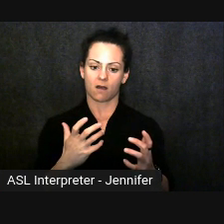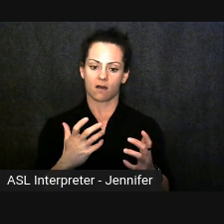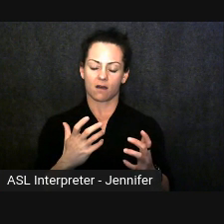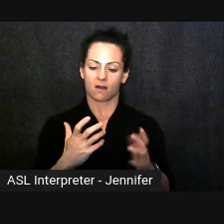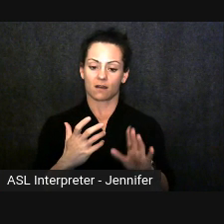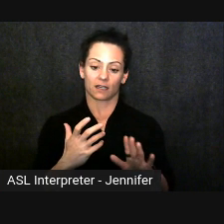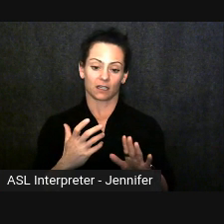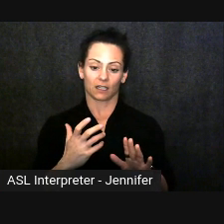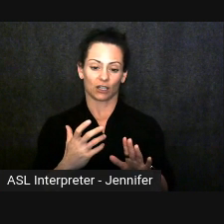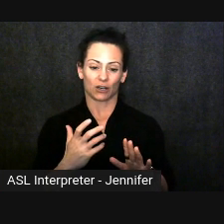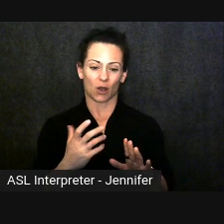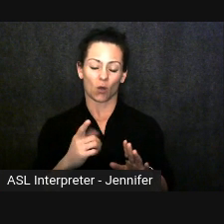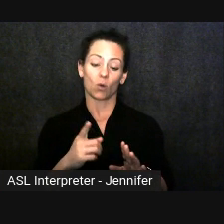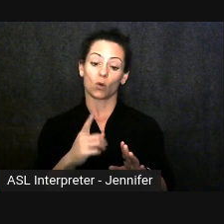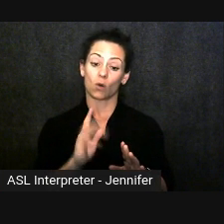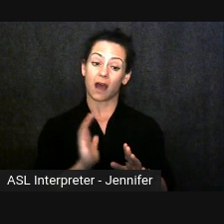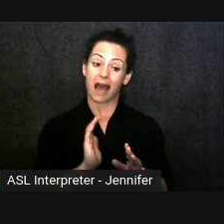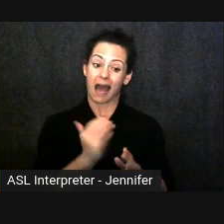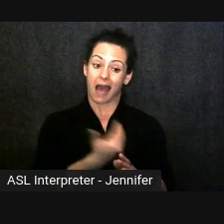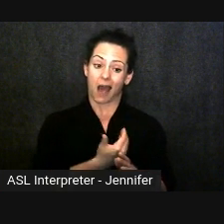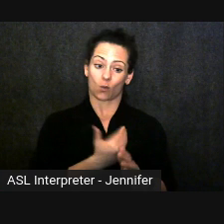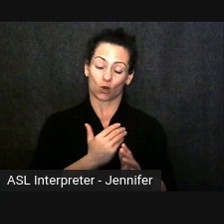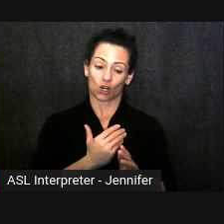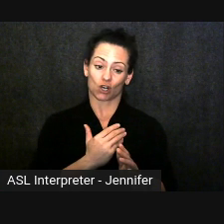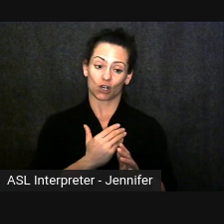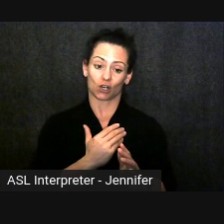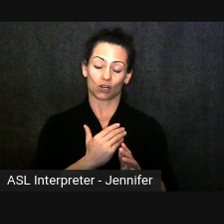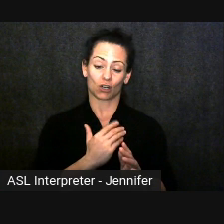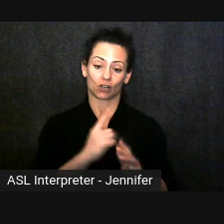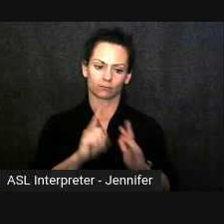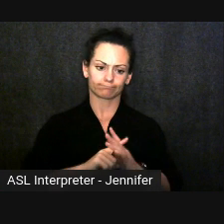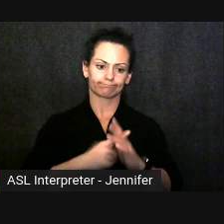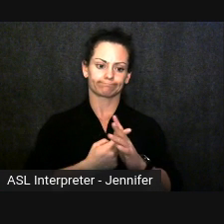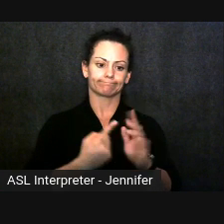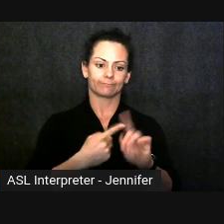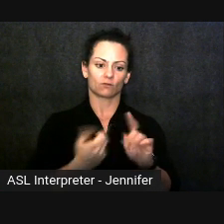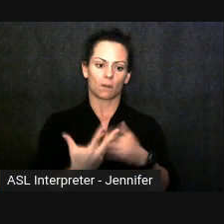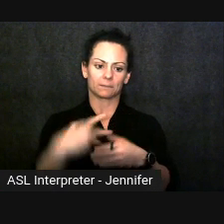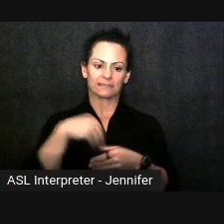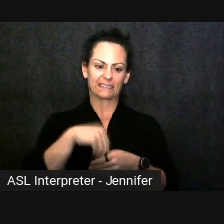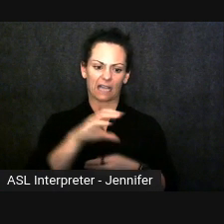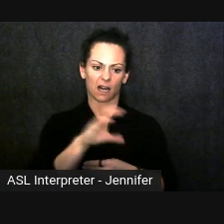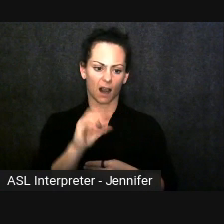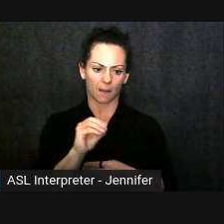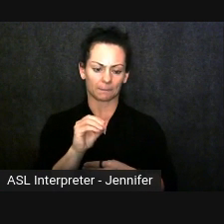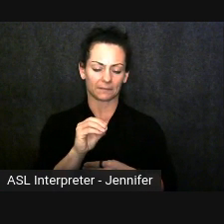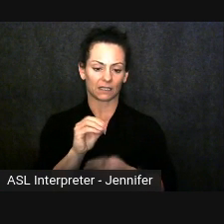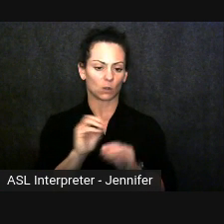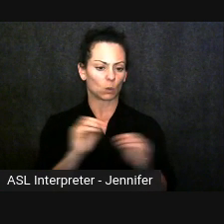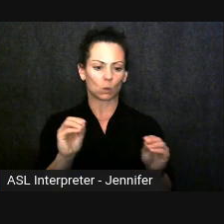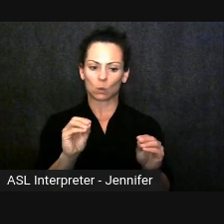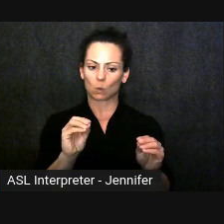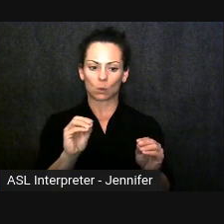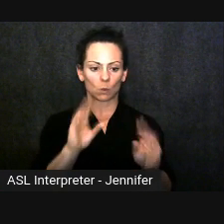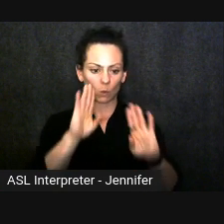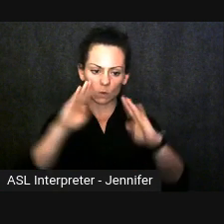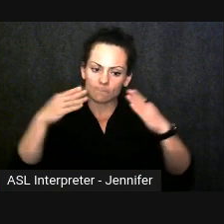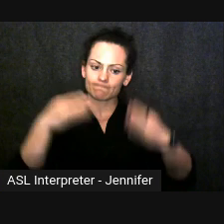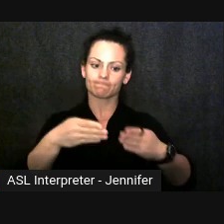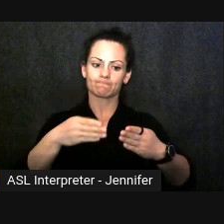We didn't have the support of a dedicated research team to be able